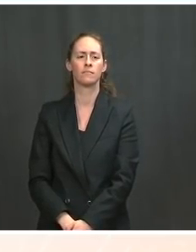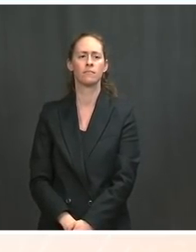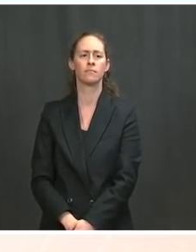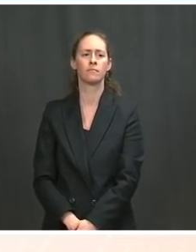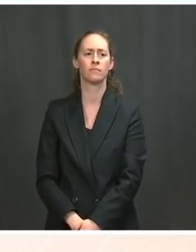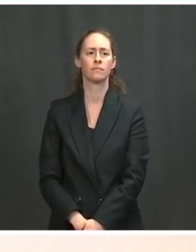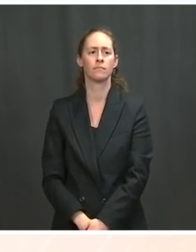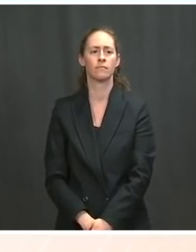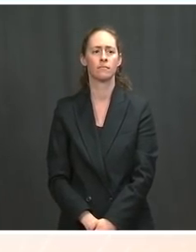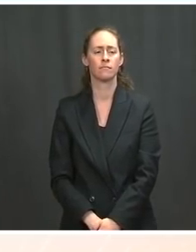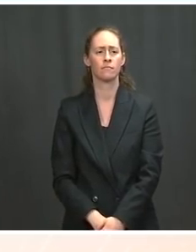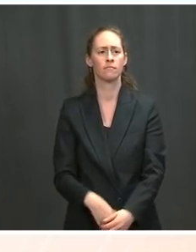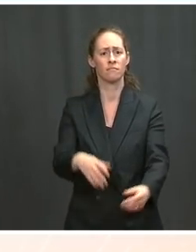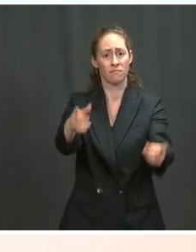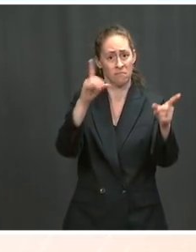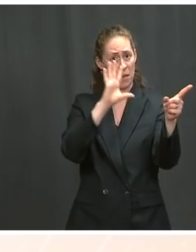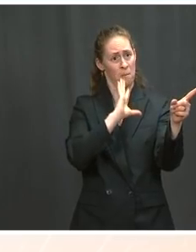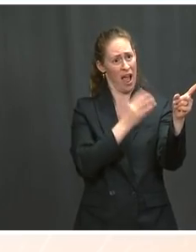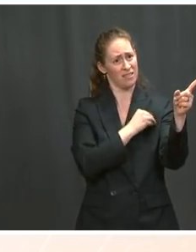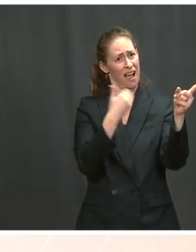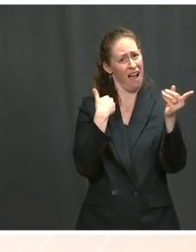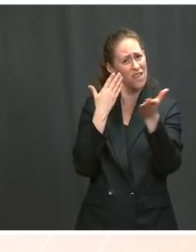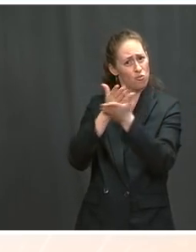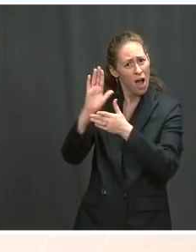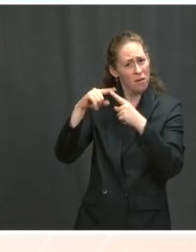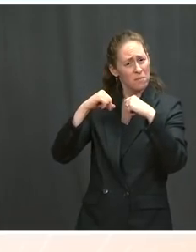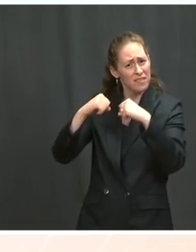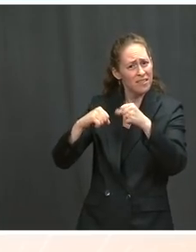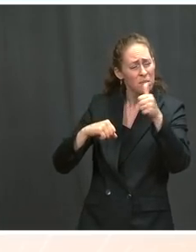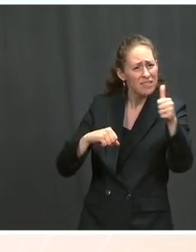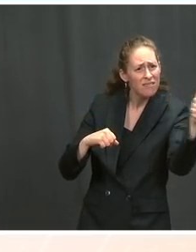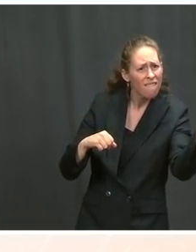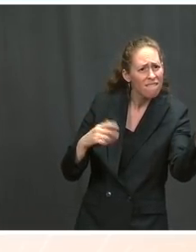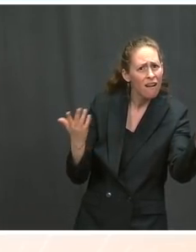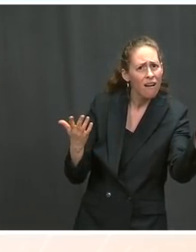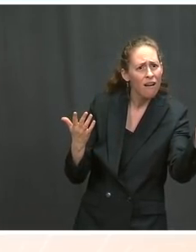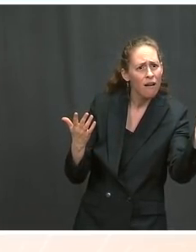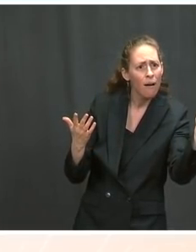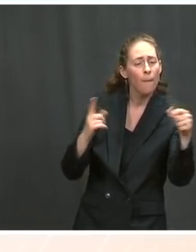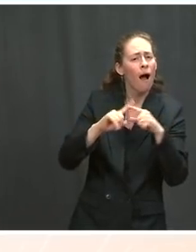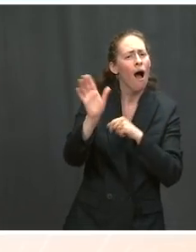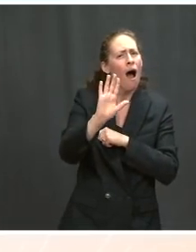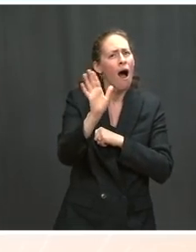That's what I'm trying to -- >> Ms. Psaki: Are the -- are the attacks not coming from Hamas? Do you consider Hamas the Palestinian leadership?